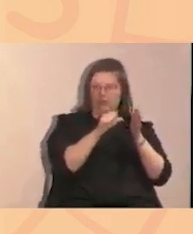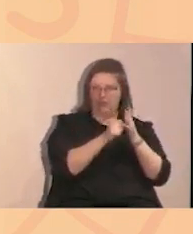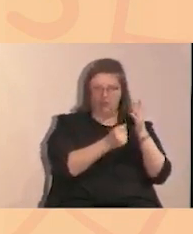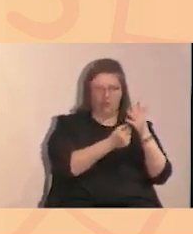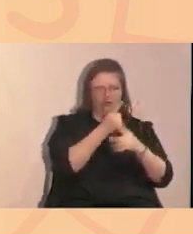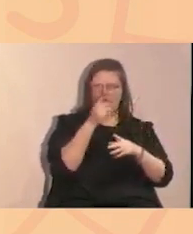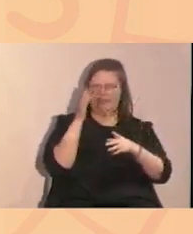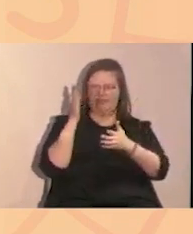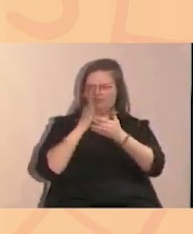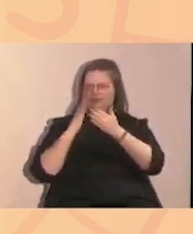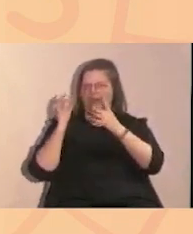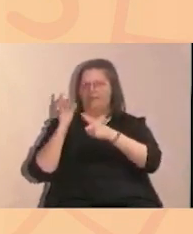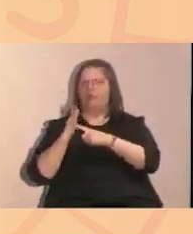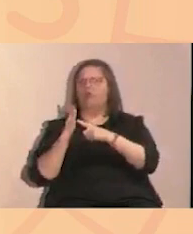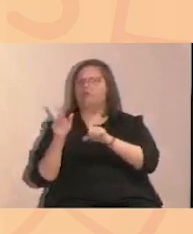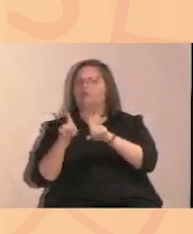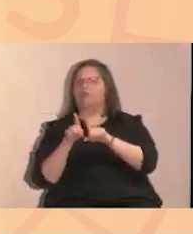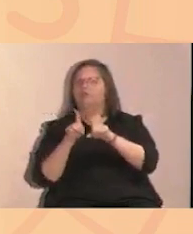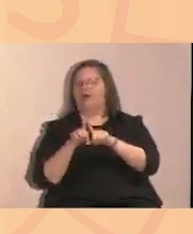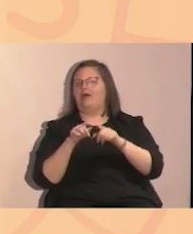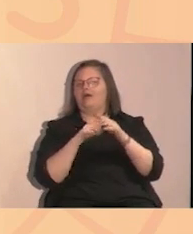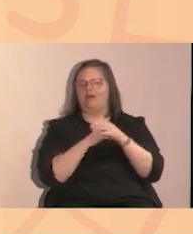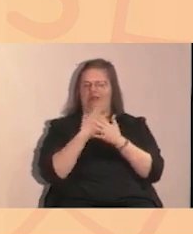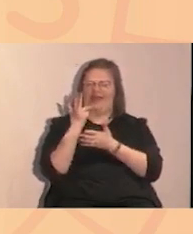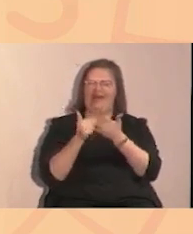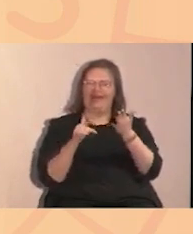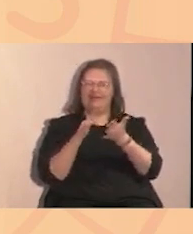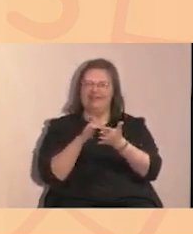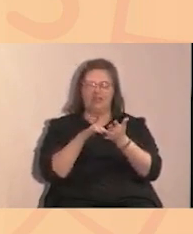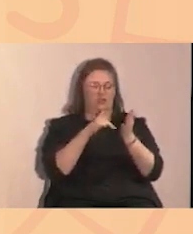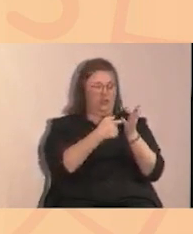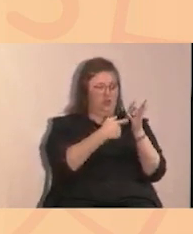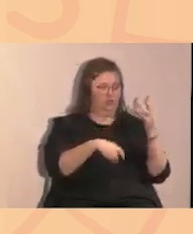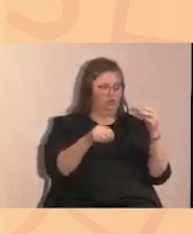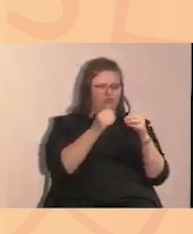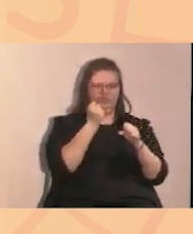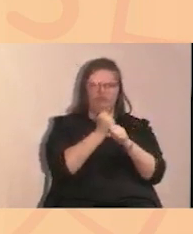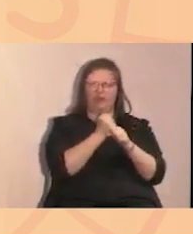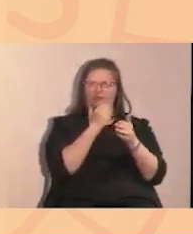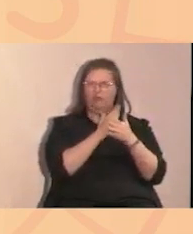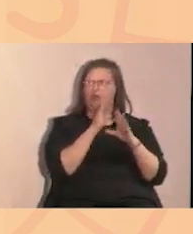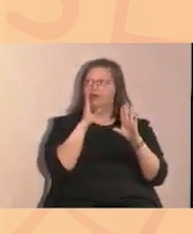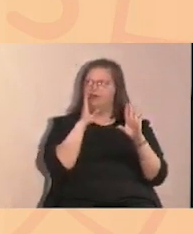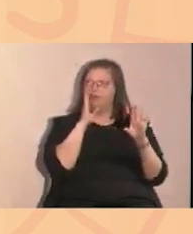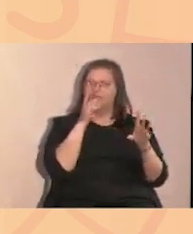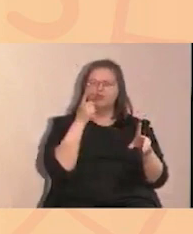at the art centre is really important. And these rugs were just so incredible. I might just check in for time.